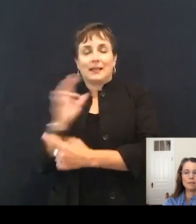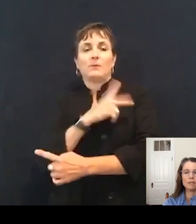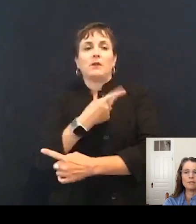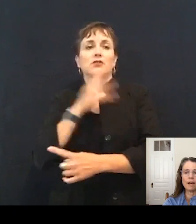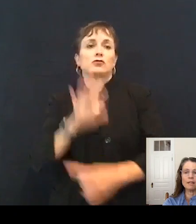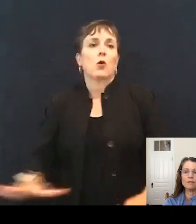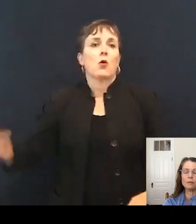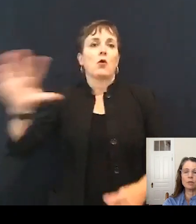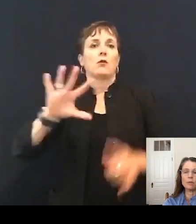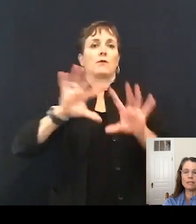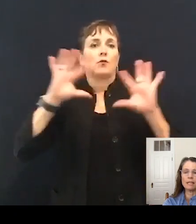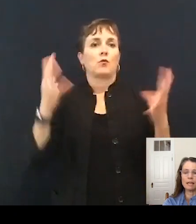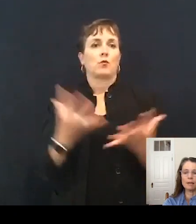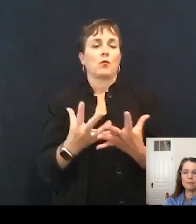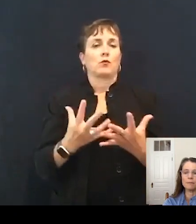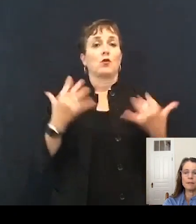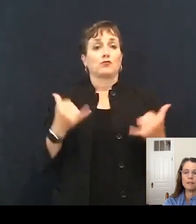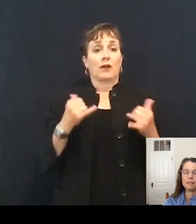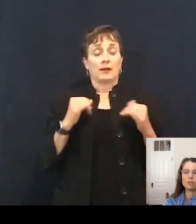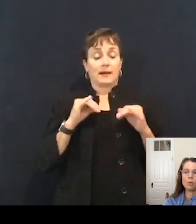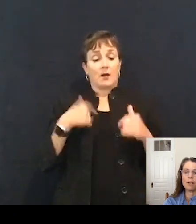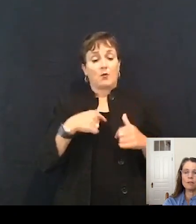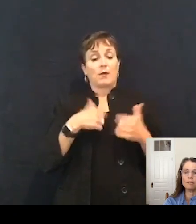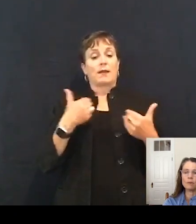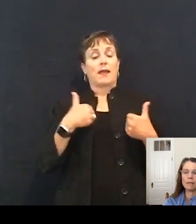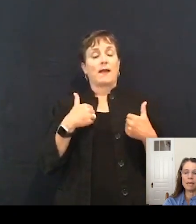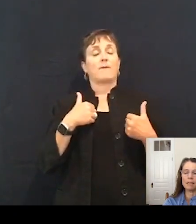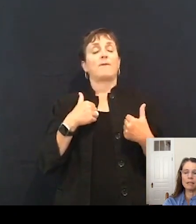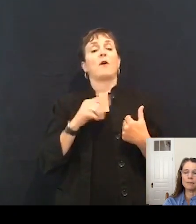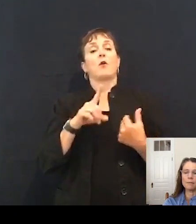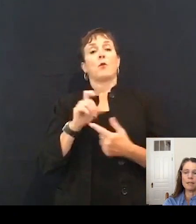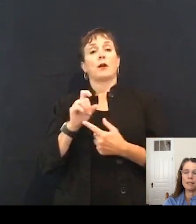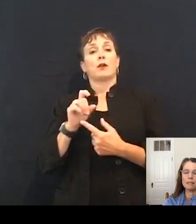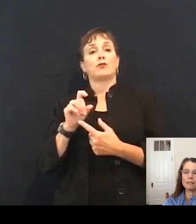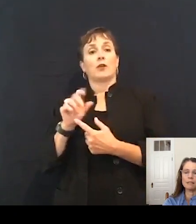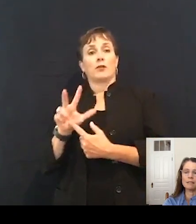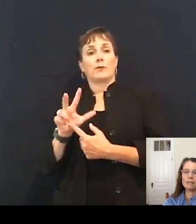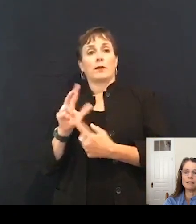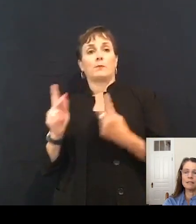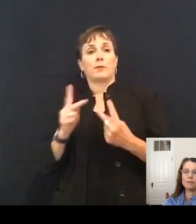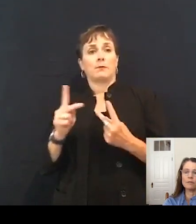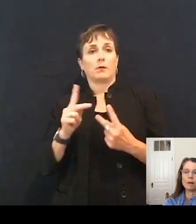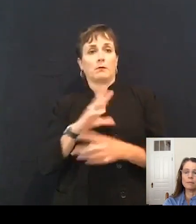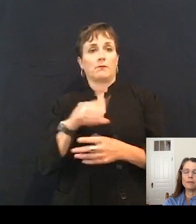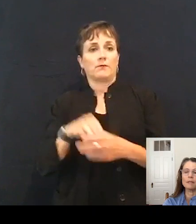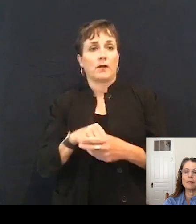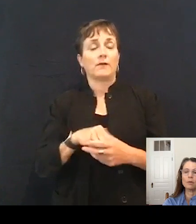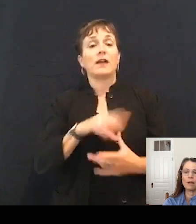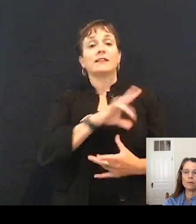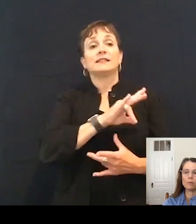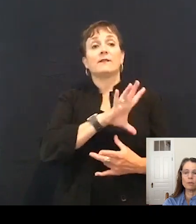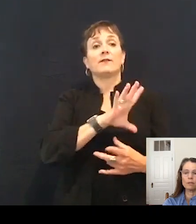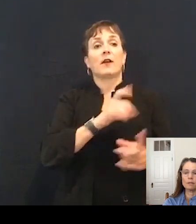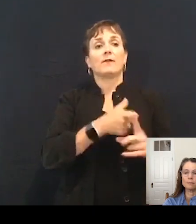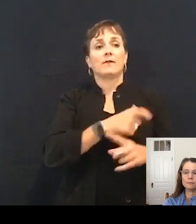75 from Louisiana, 12 from Canada, and 16 from around the world.